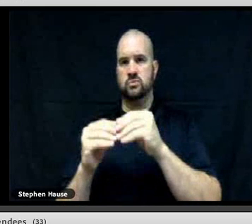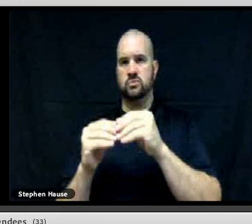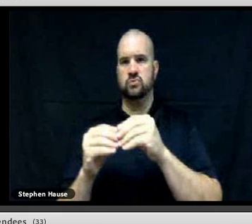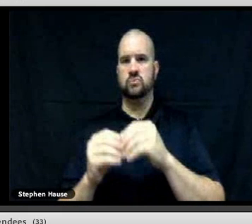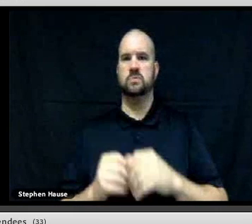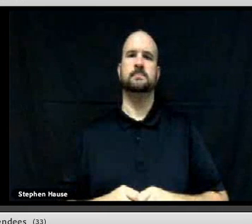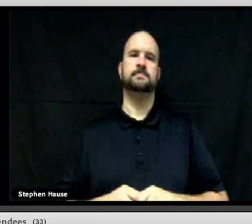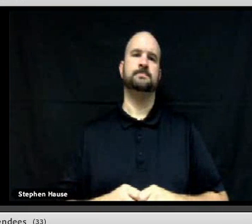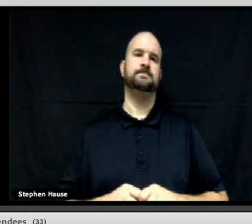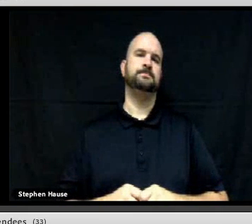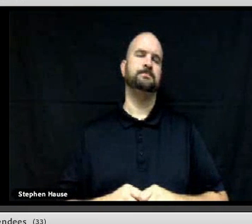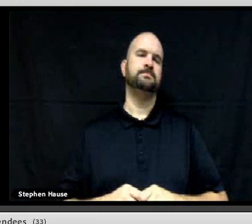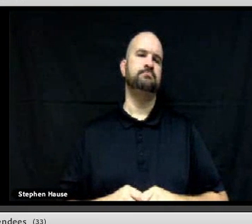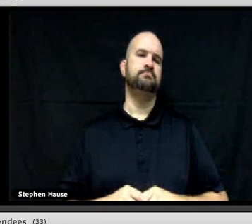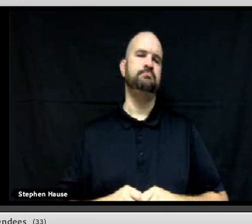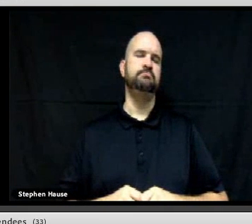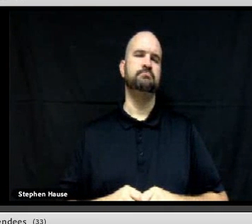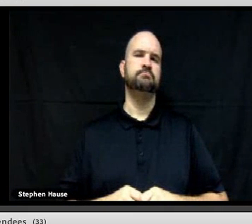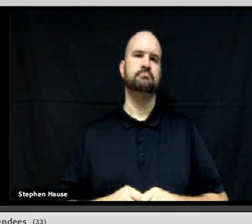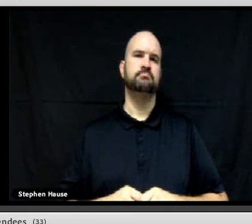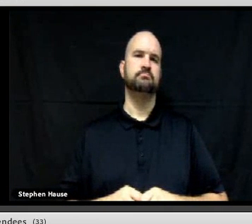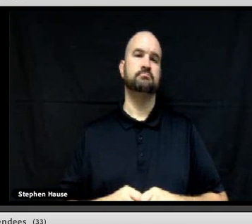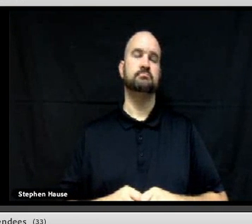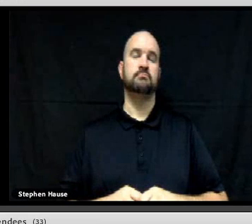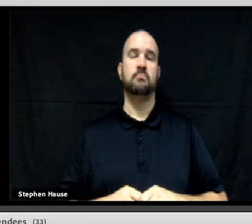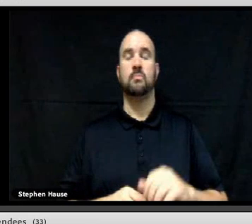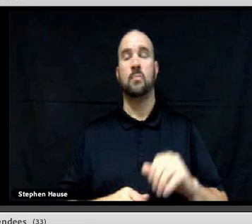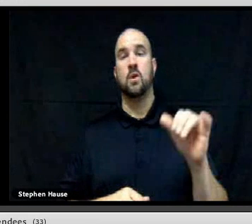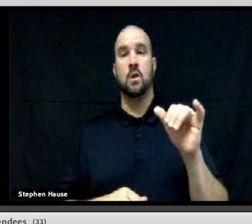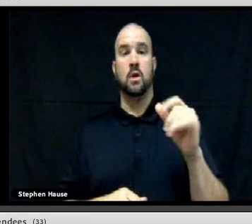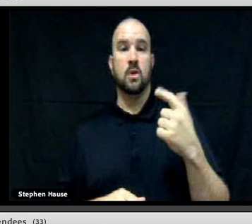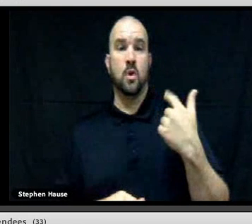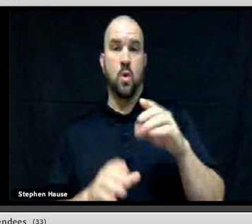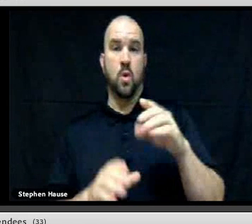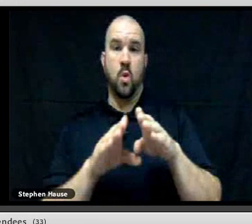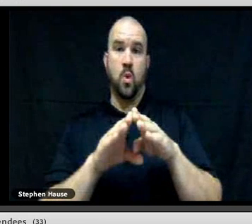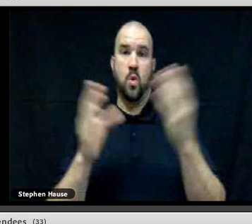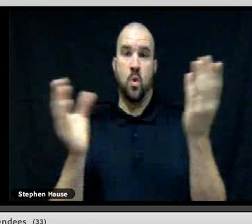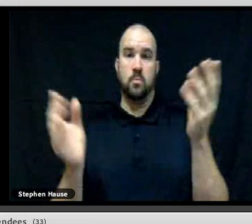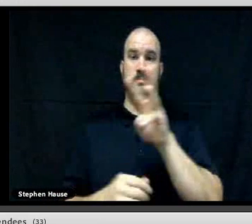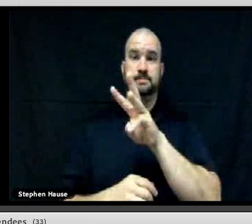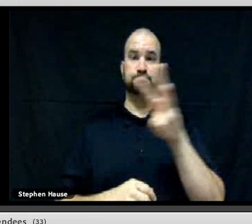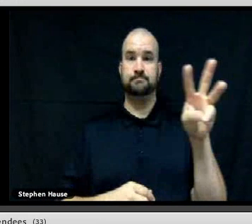So, in addition to being an open portal for students, teachers, and scholars, uh,